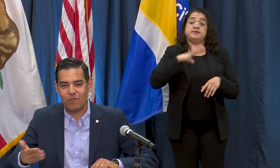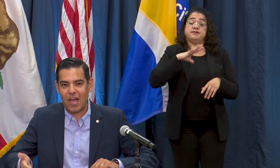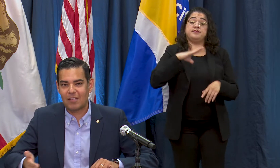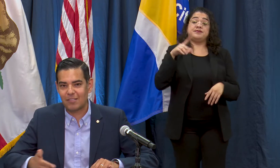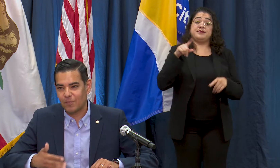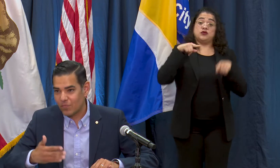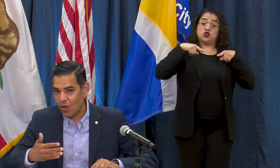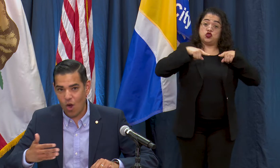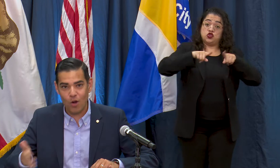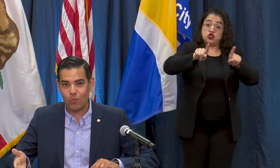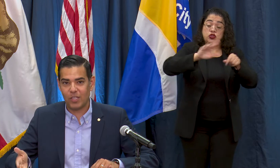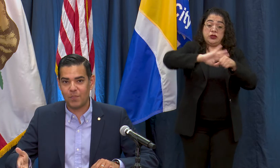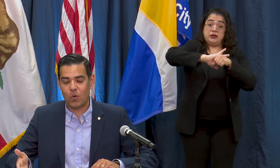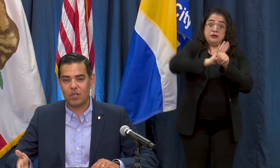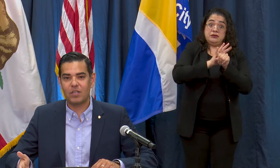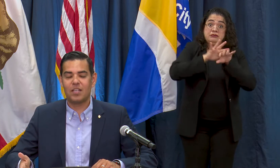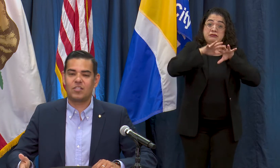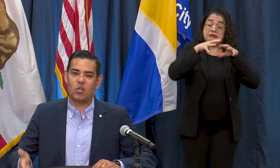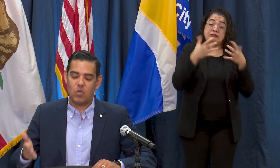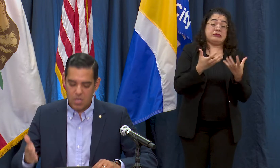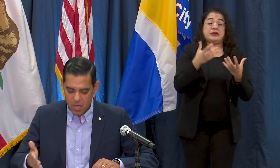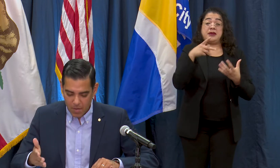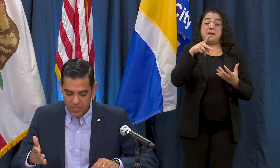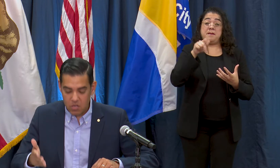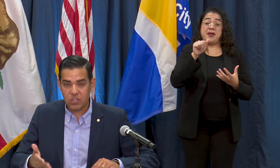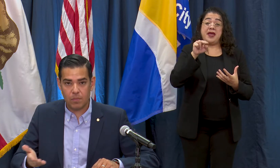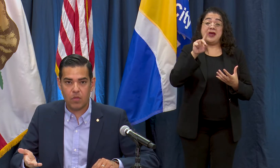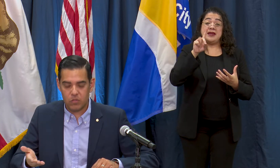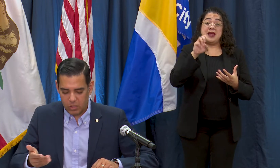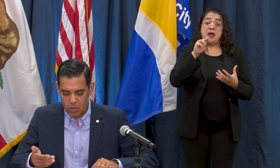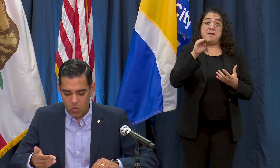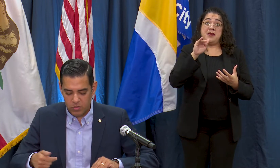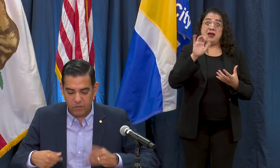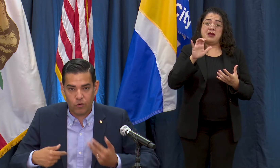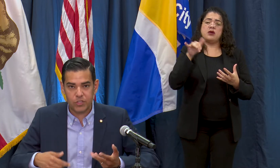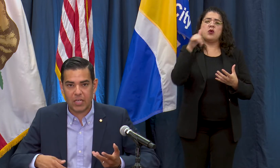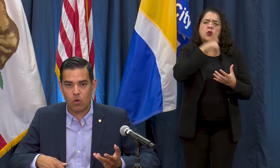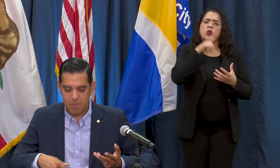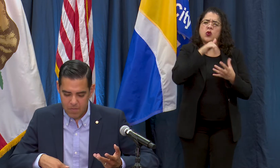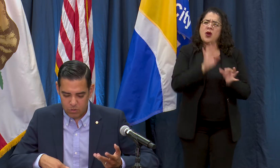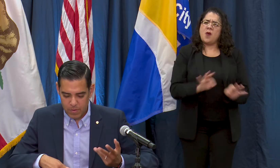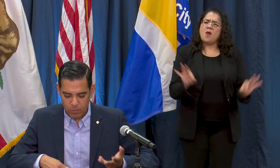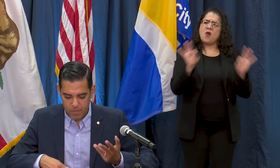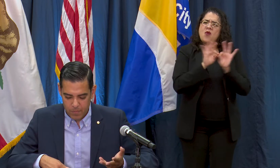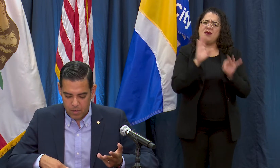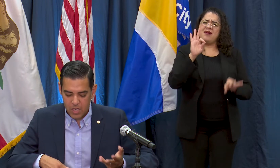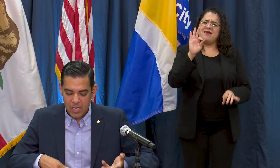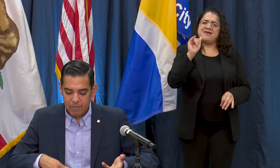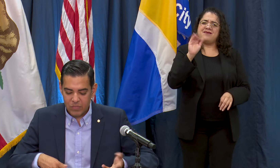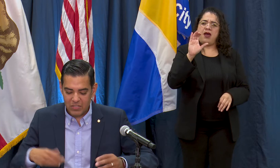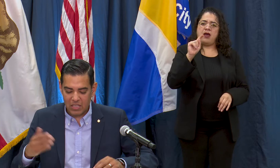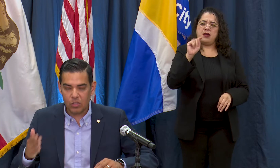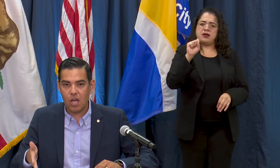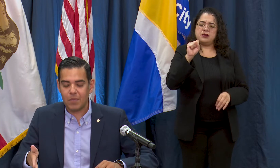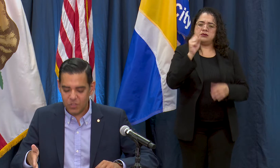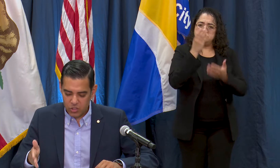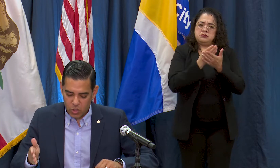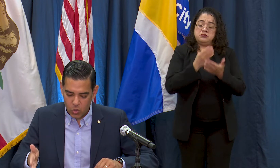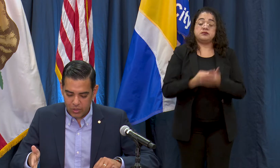facts are really important and so here's some of those clear ones. So the first thing I want to make sure people remember is that Long Beach is currently